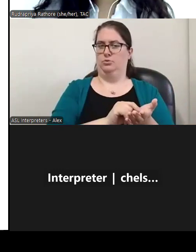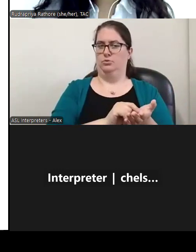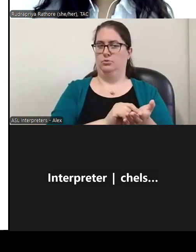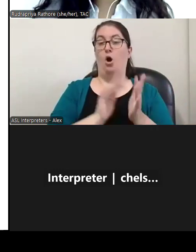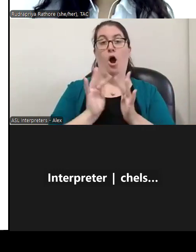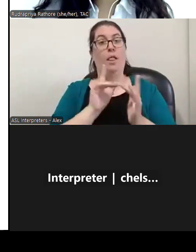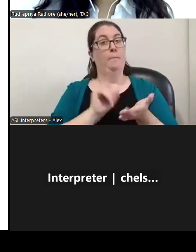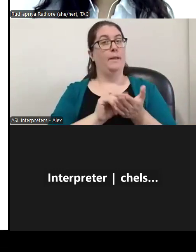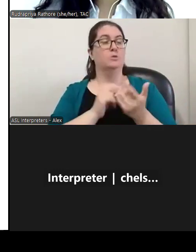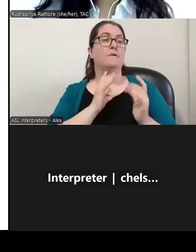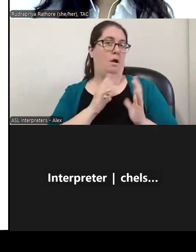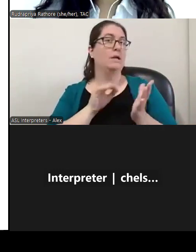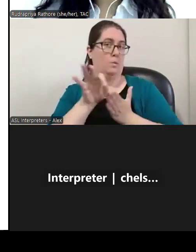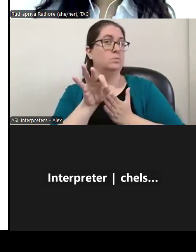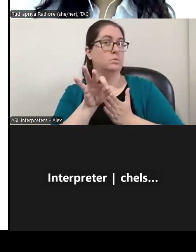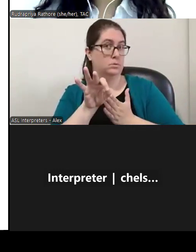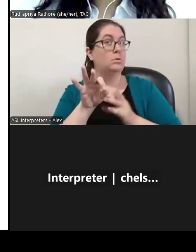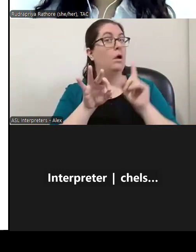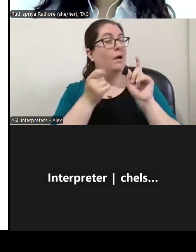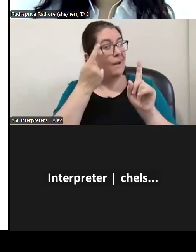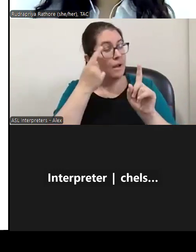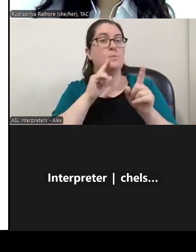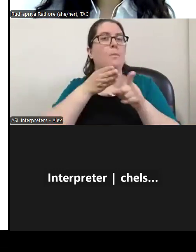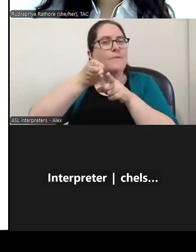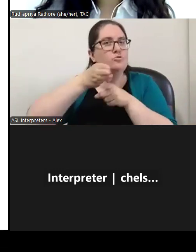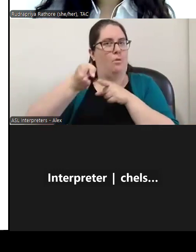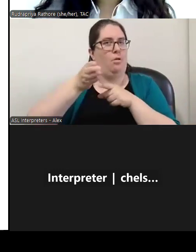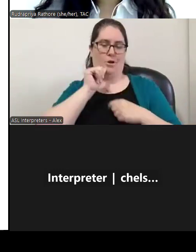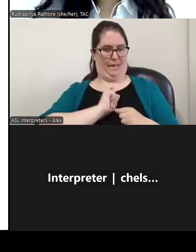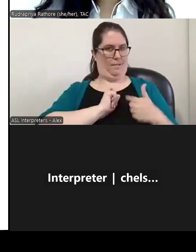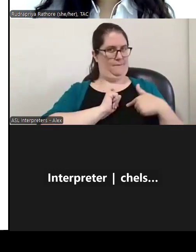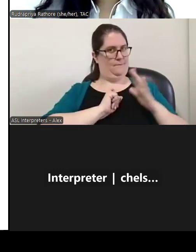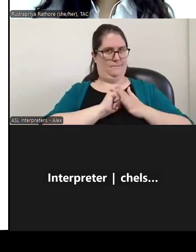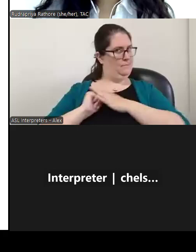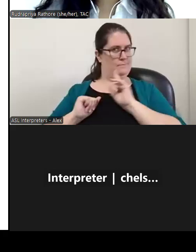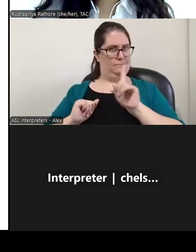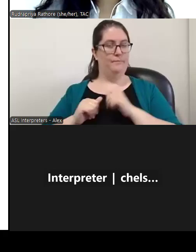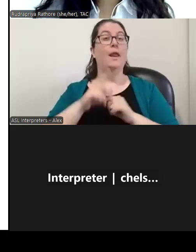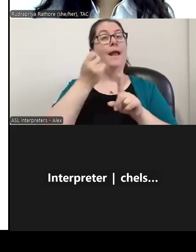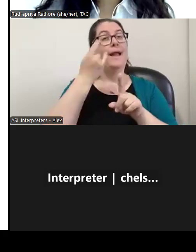count towards this requirement as long as it's a professional publication if your project is